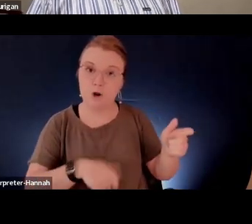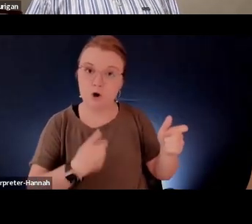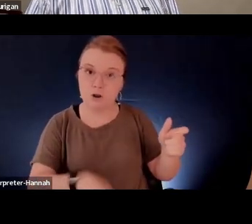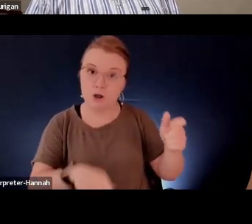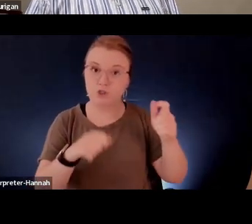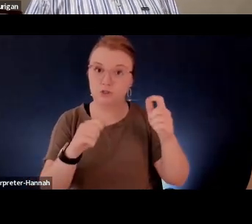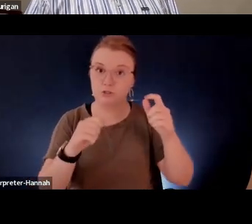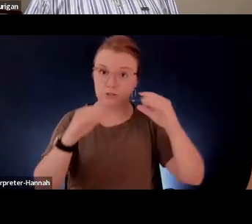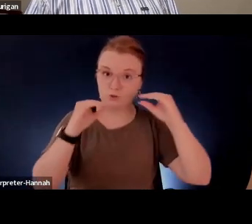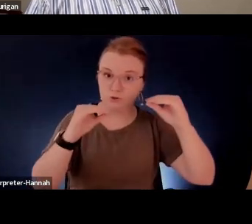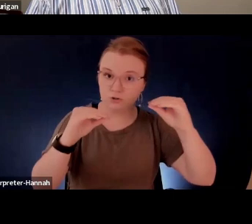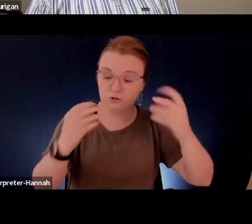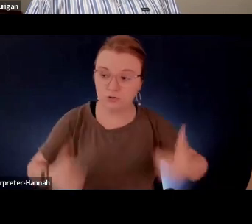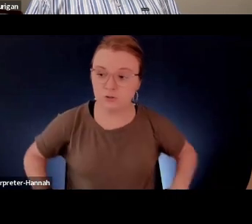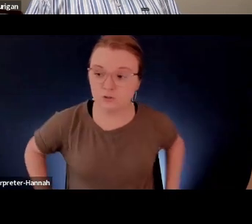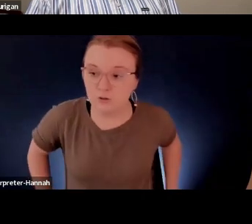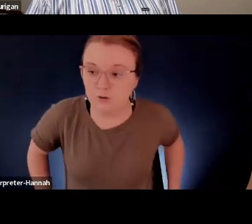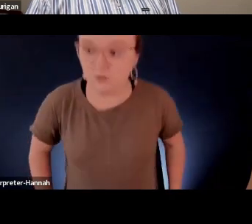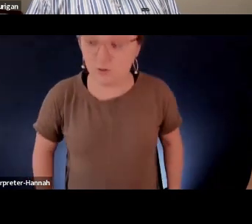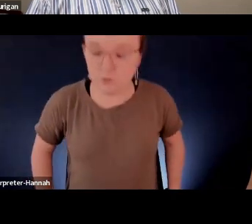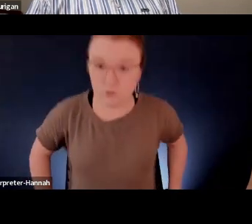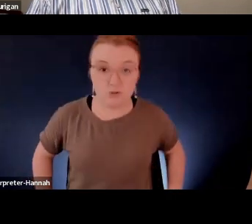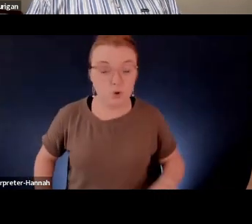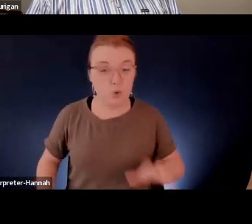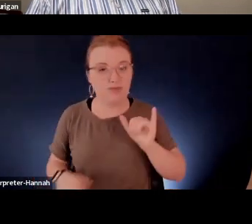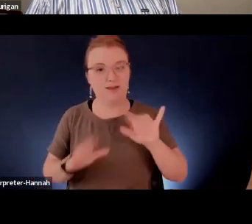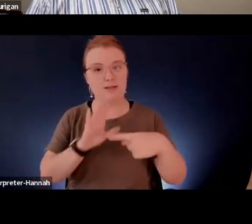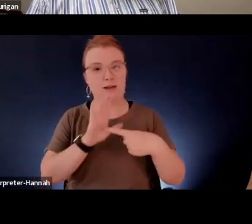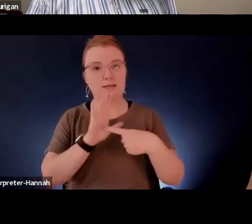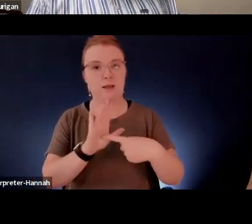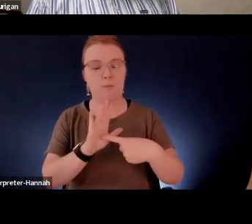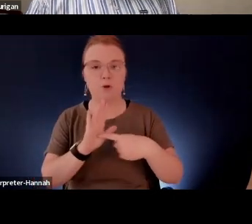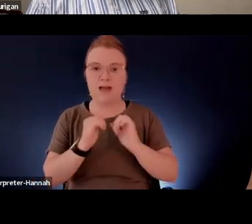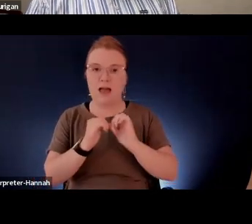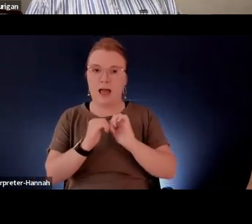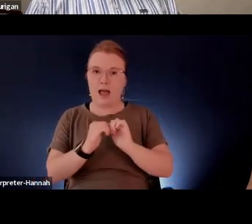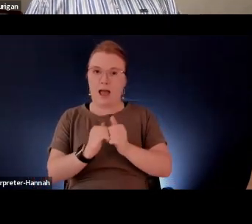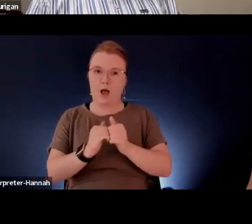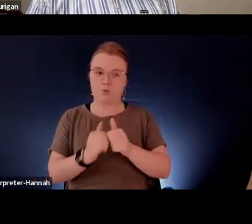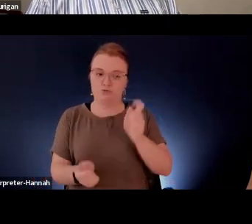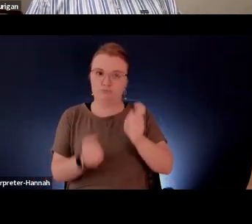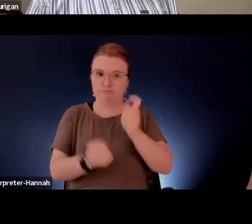So, this is an example of how to make your content relevant